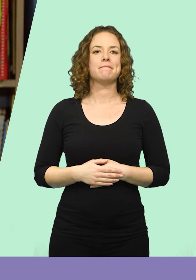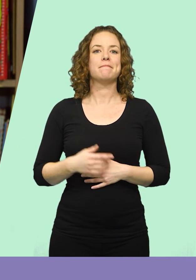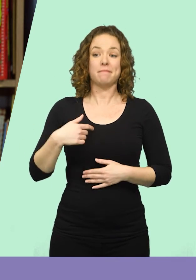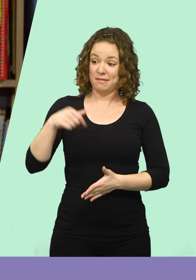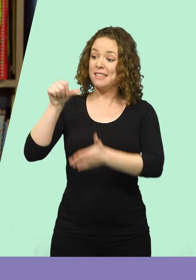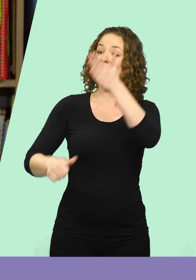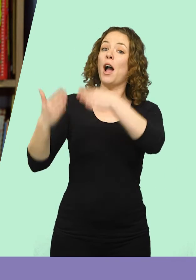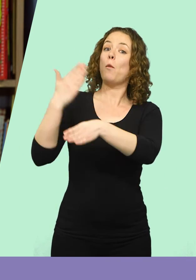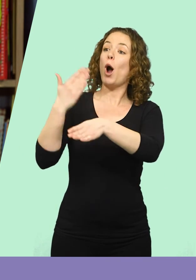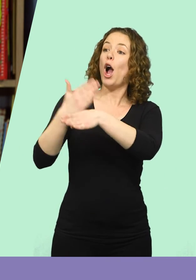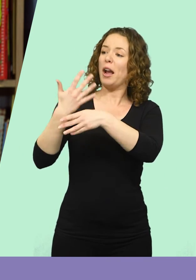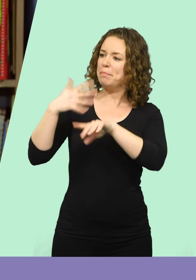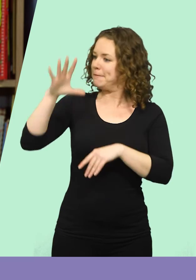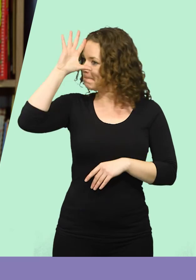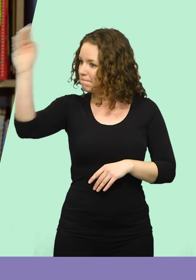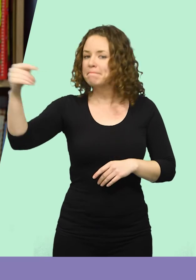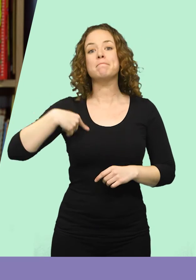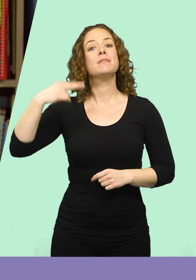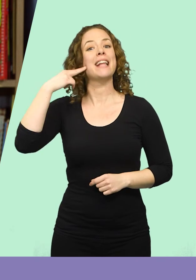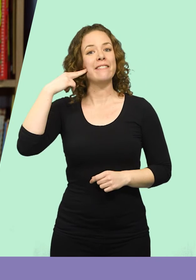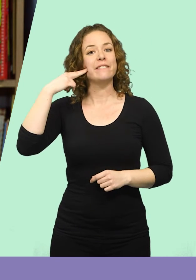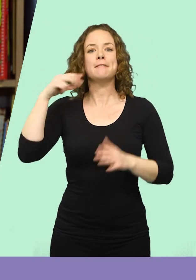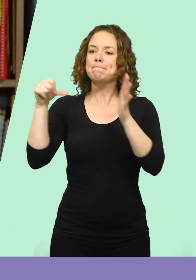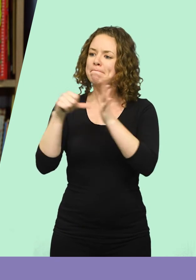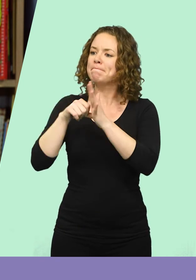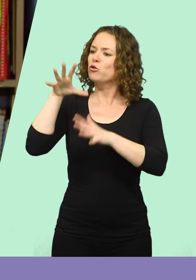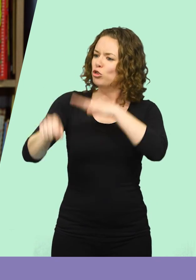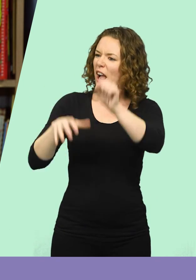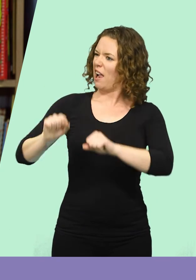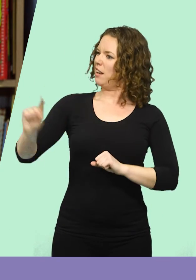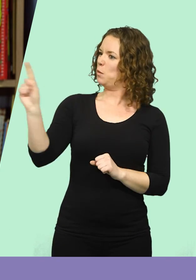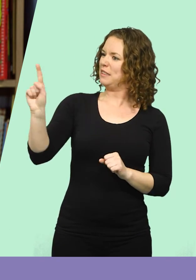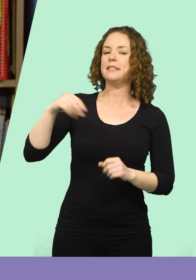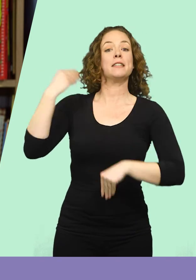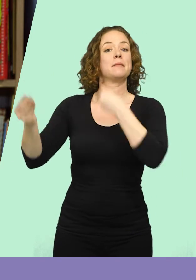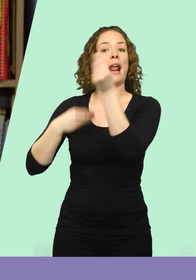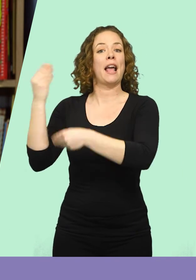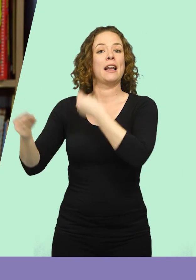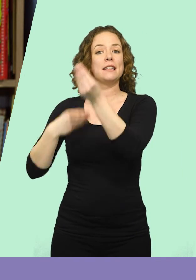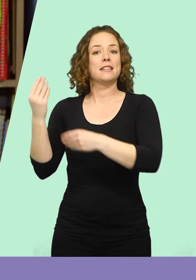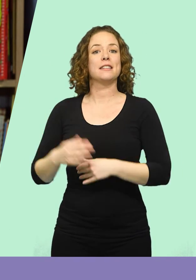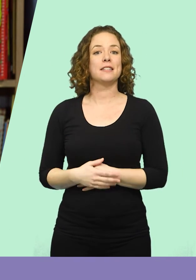I mean one of the first things I said, when I joined the team, was I made them aware of my deafness and